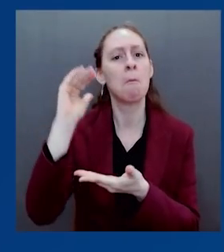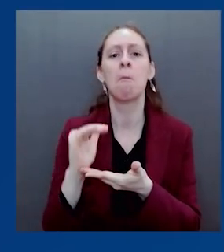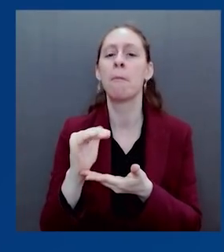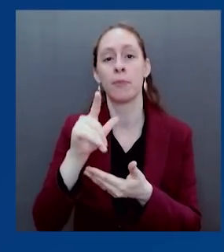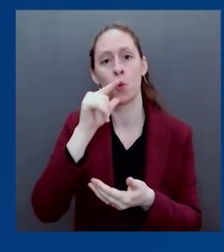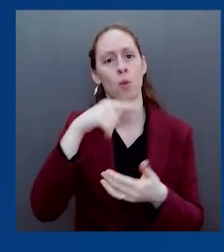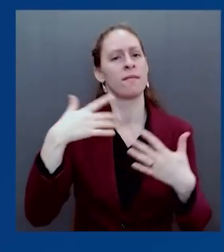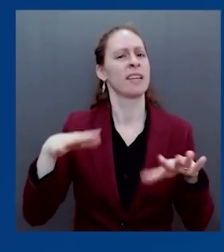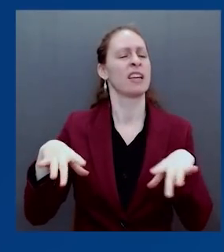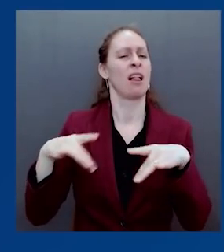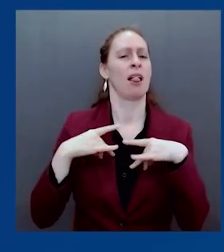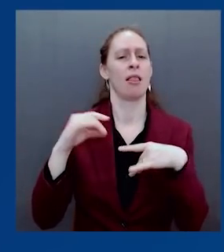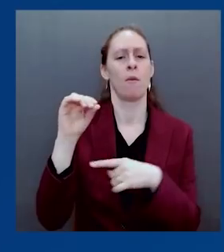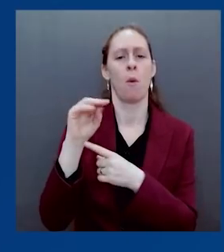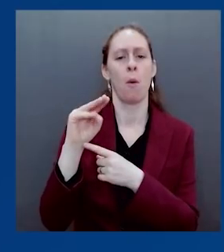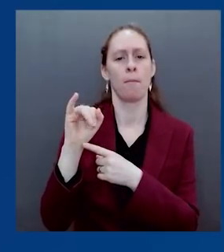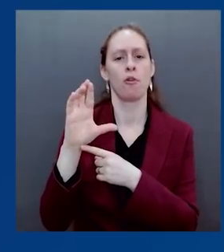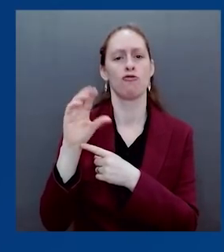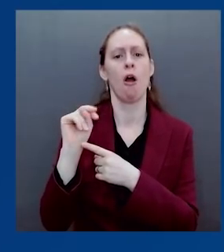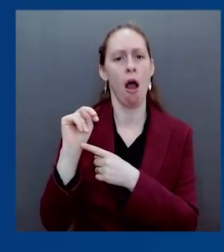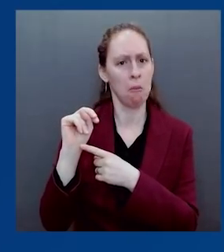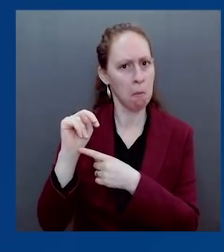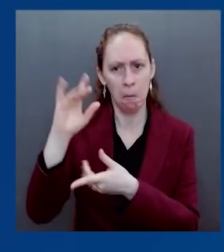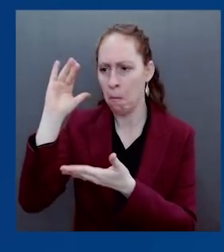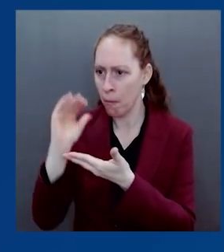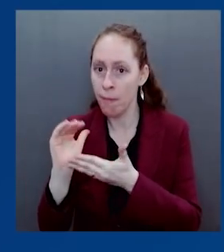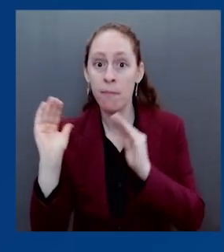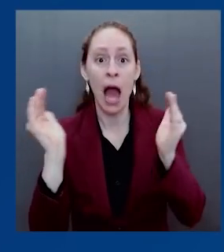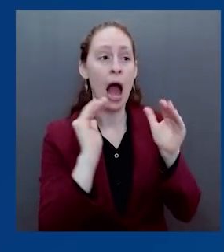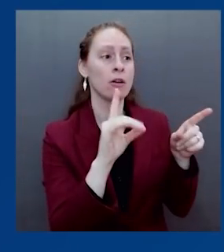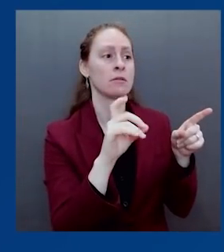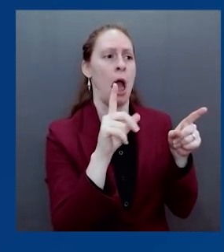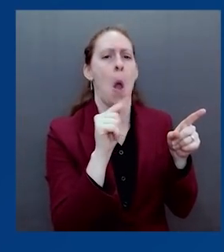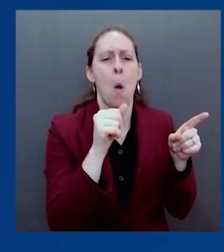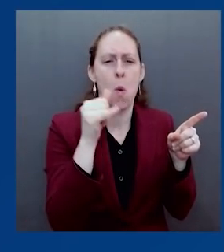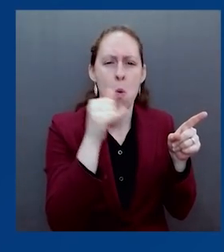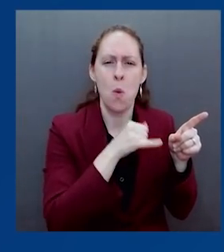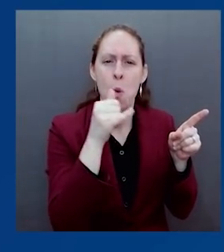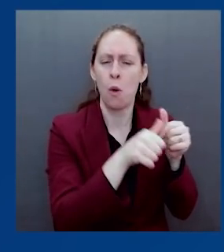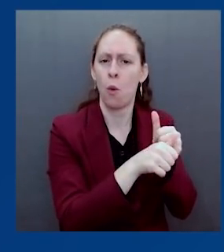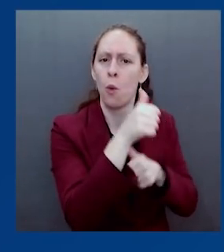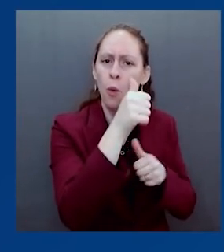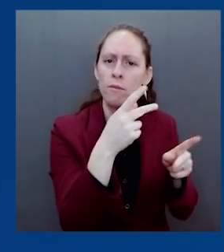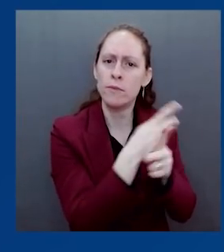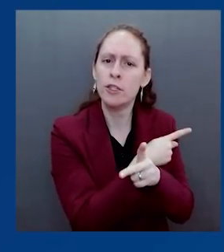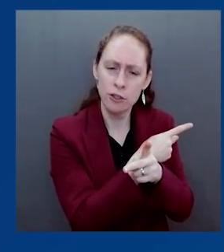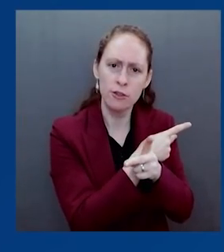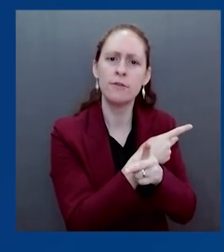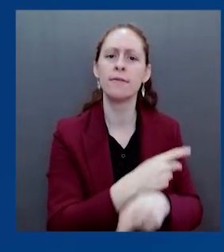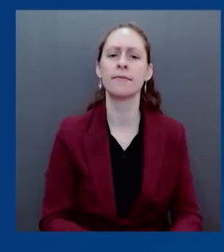compared with Delta. In the study, there were over 52,000 cases of Omicron